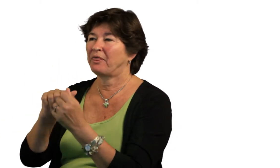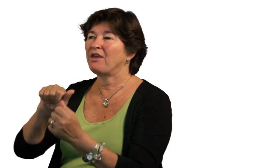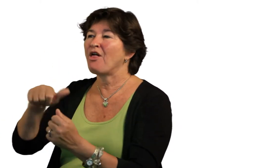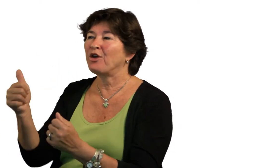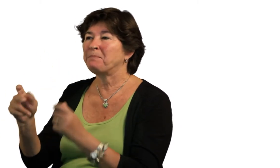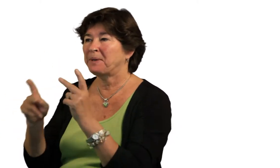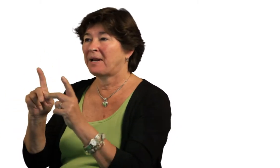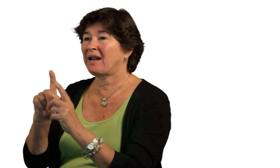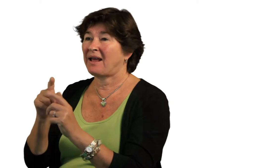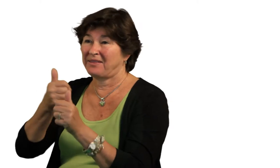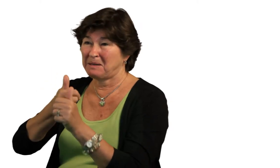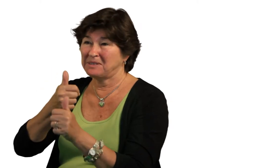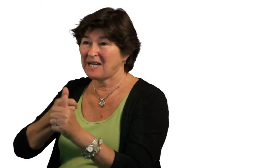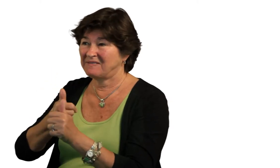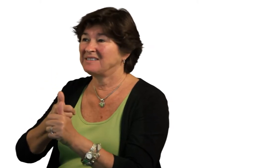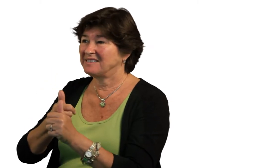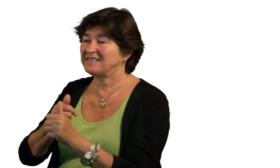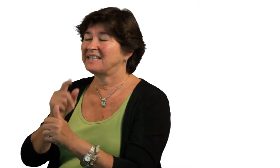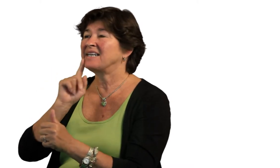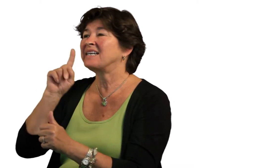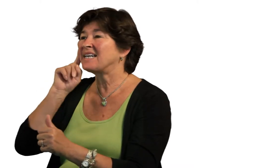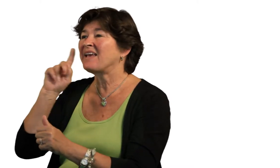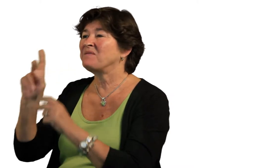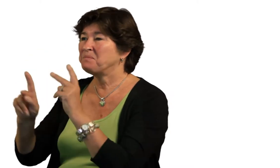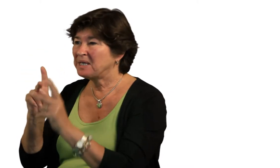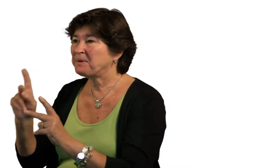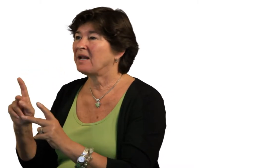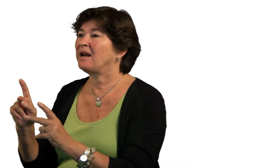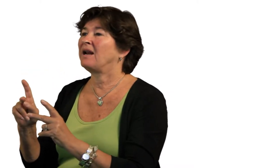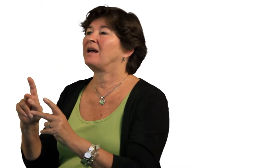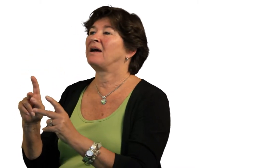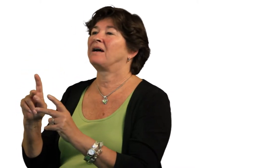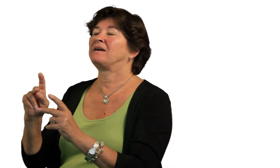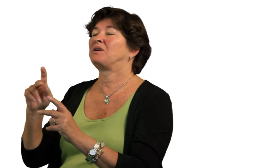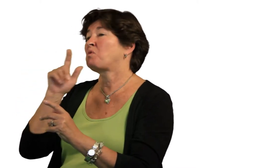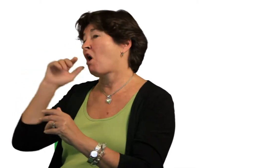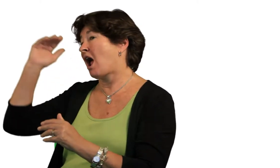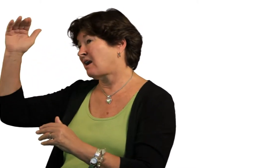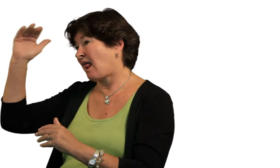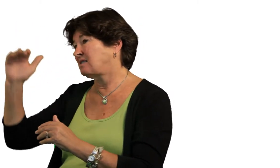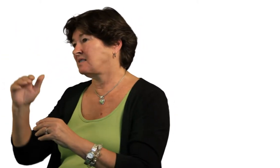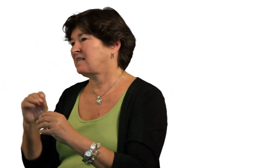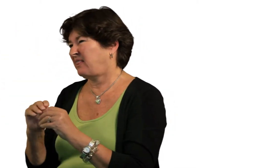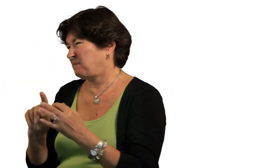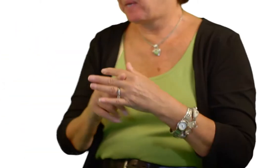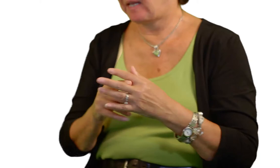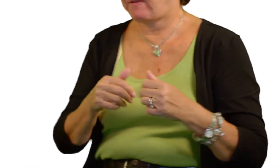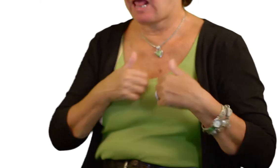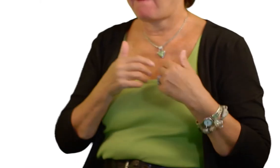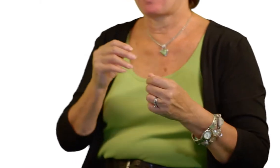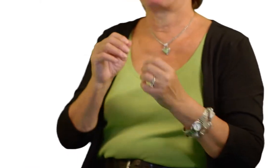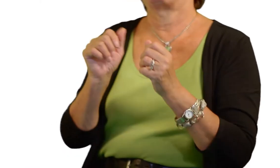to have contact with other people like themselves, deaf people, who are adults,